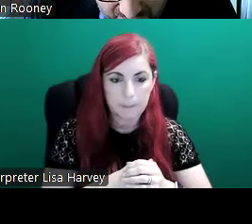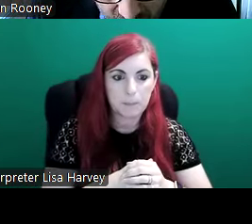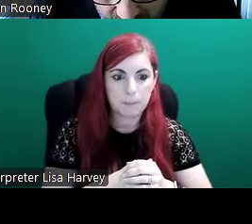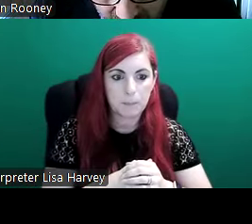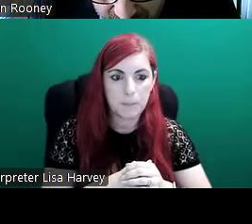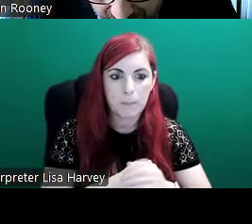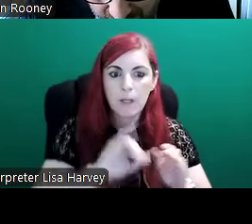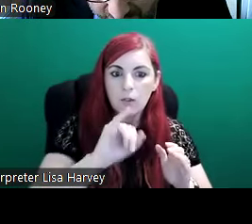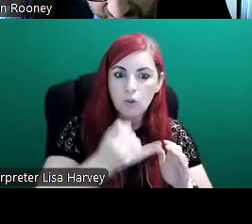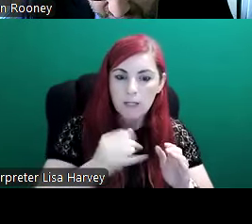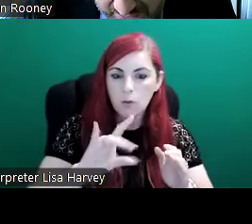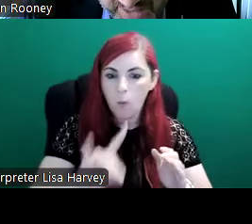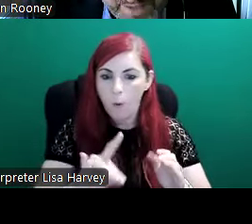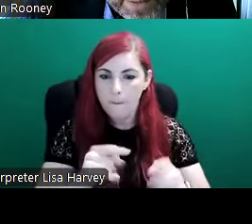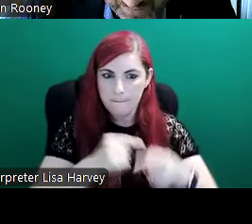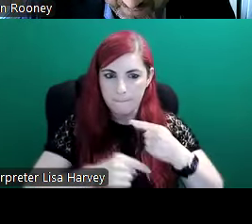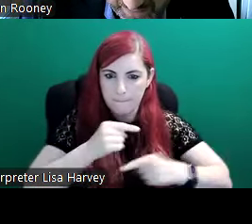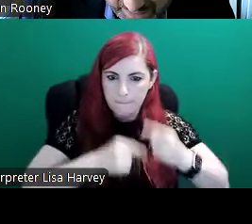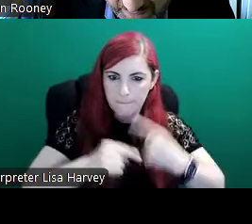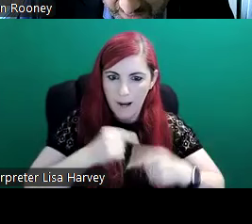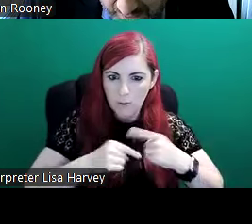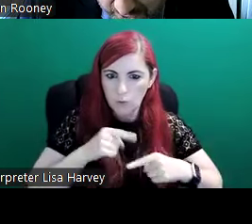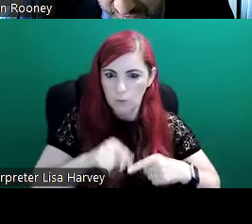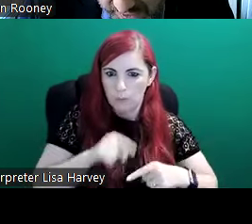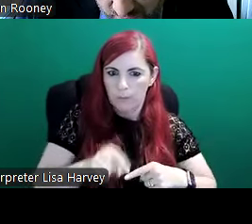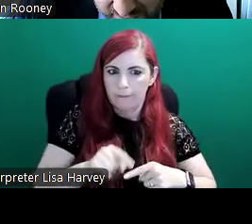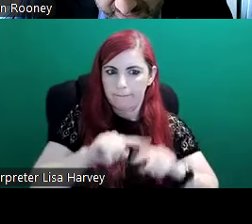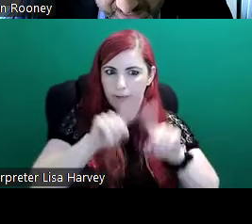and Hone returned to figurative subjects they diversified in. Producing works in